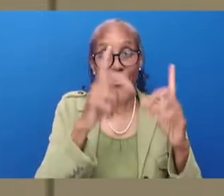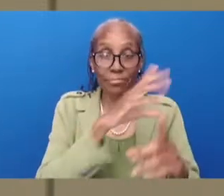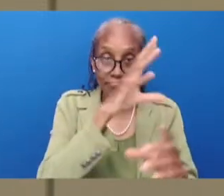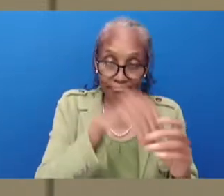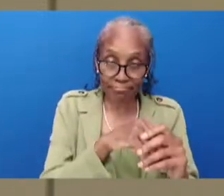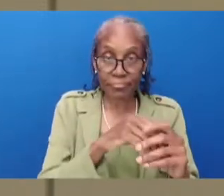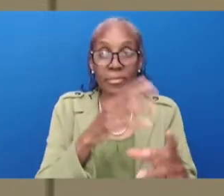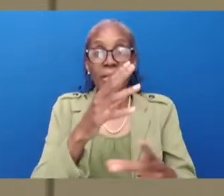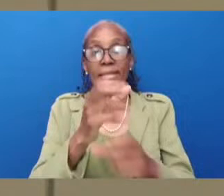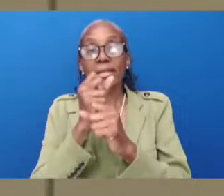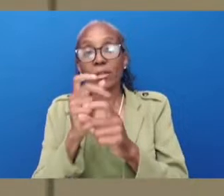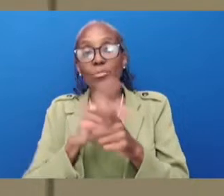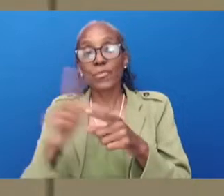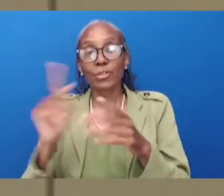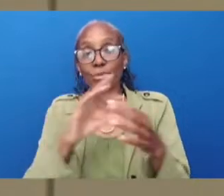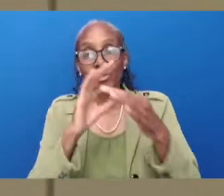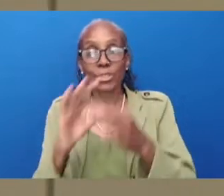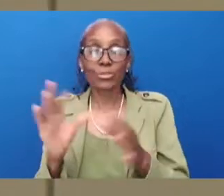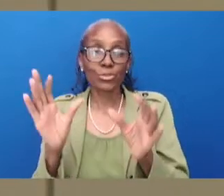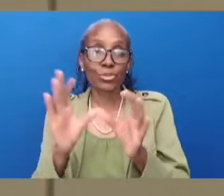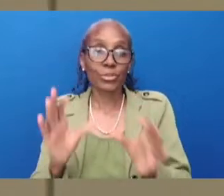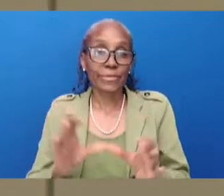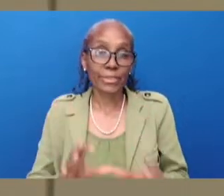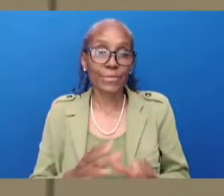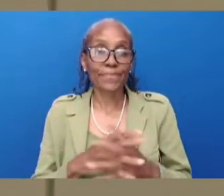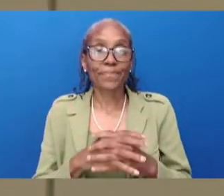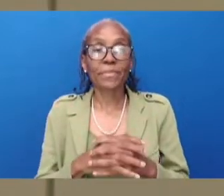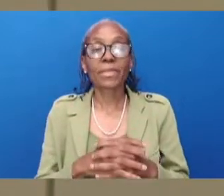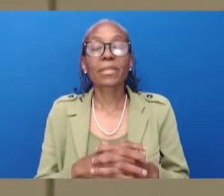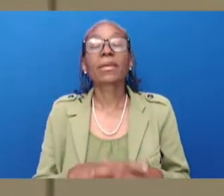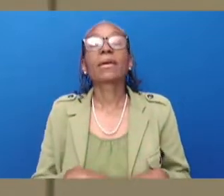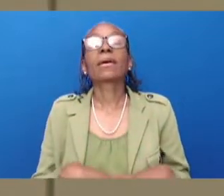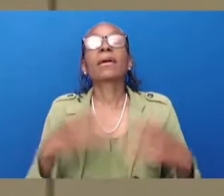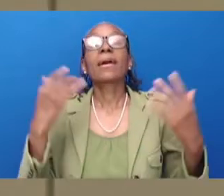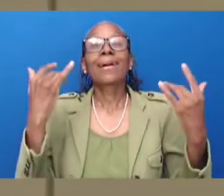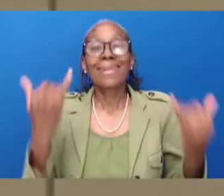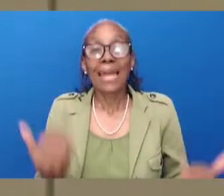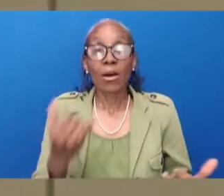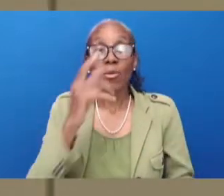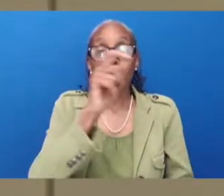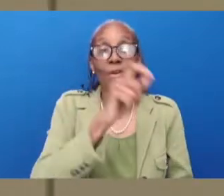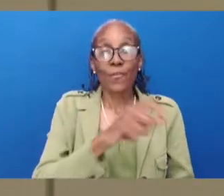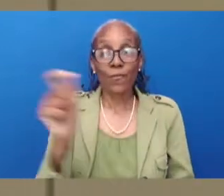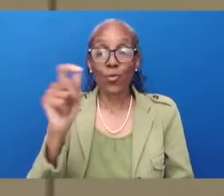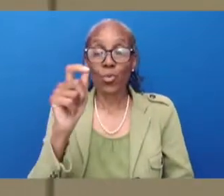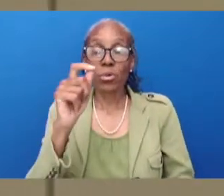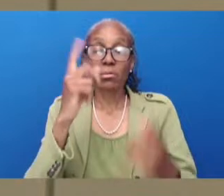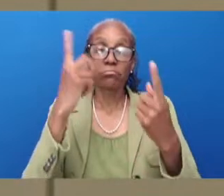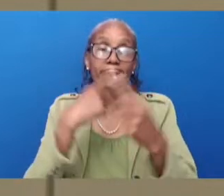BY PARTICIPATING IN ADVANCED EDUCATION AND OBTAINING